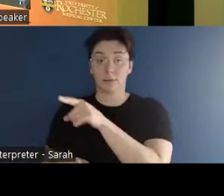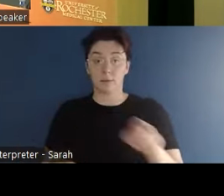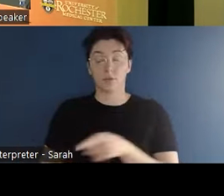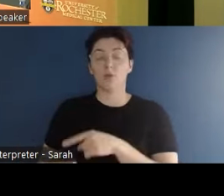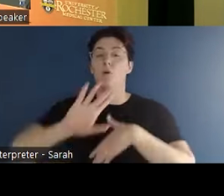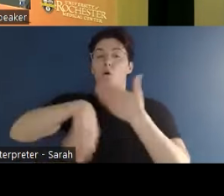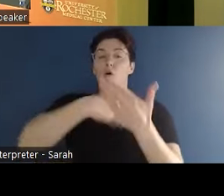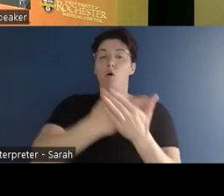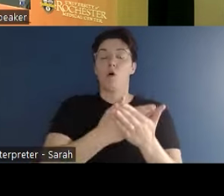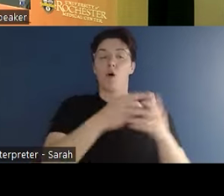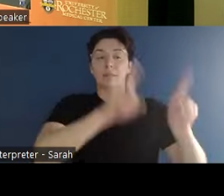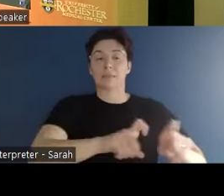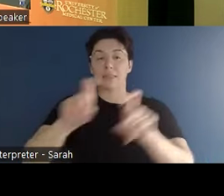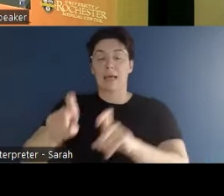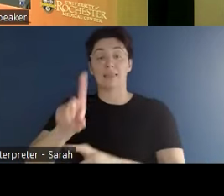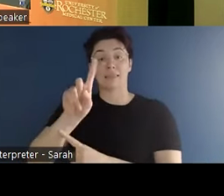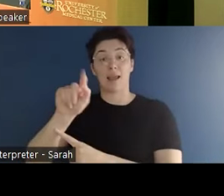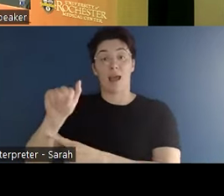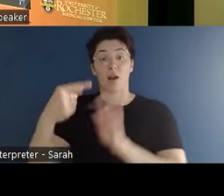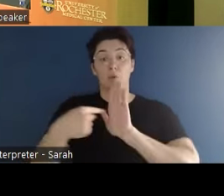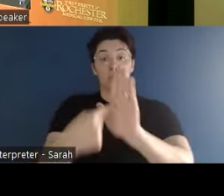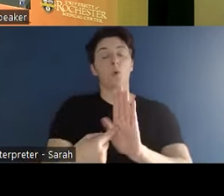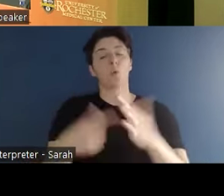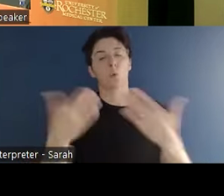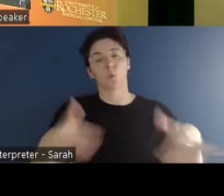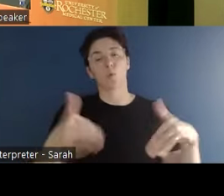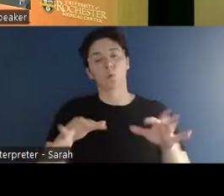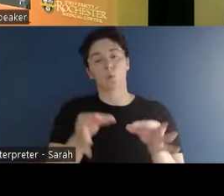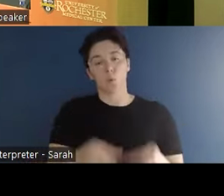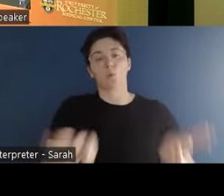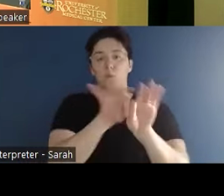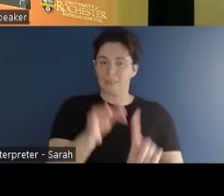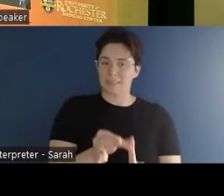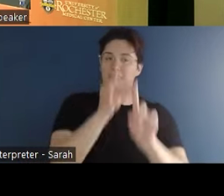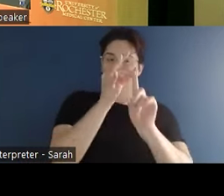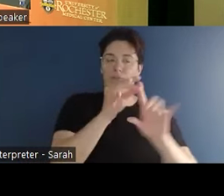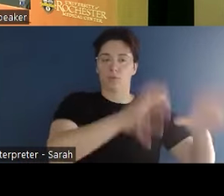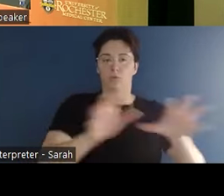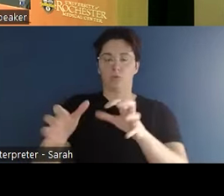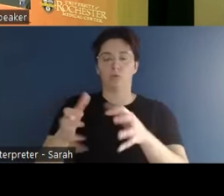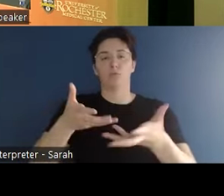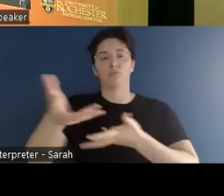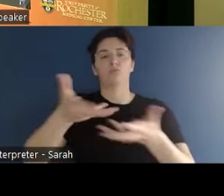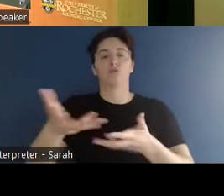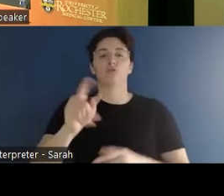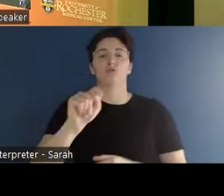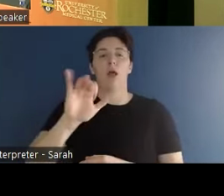domains the data revealed a highly significant Group by trial interaction such that individuals